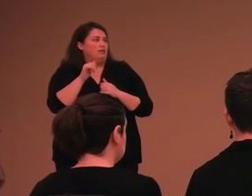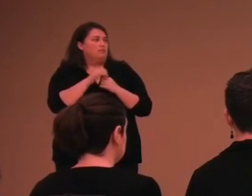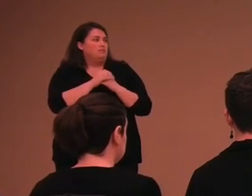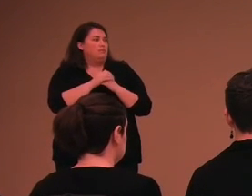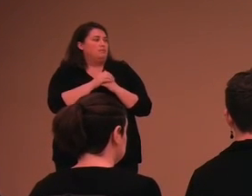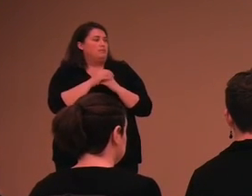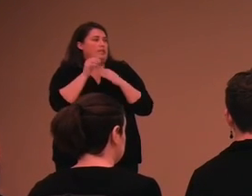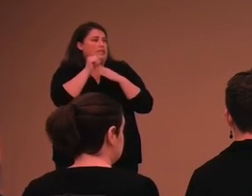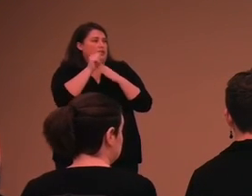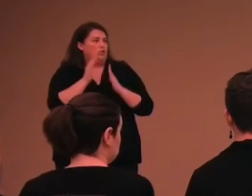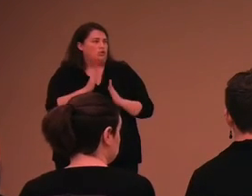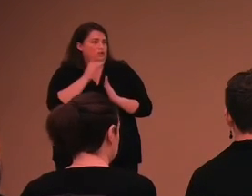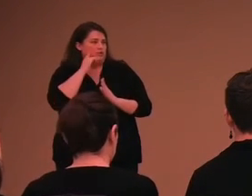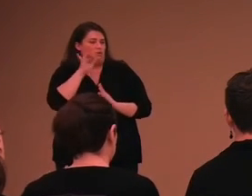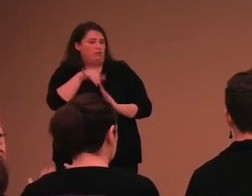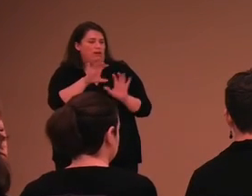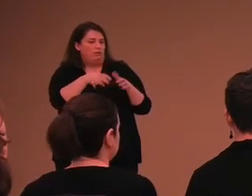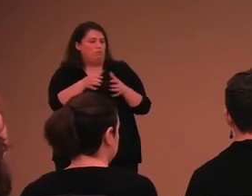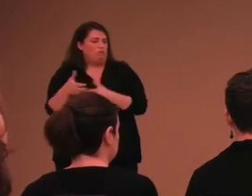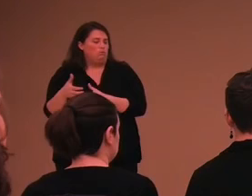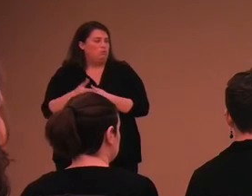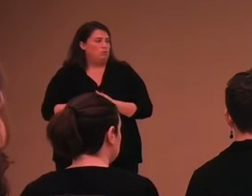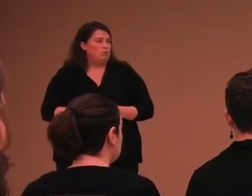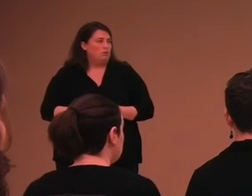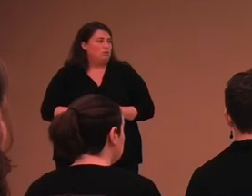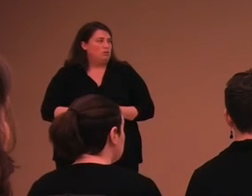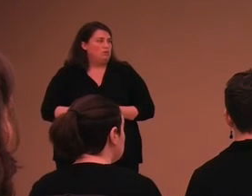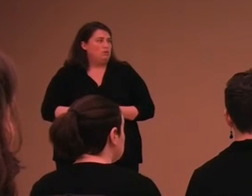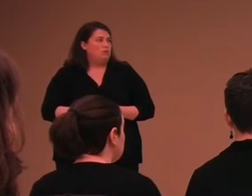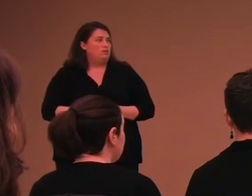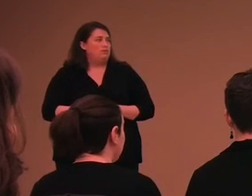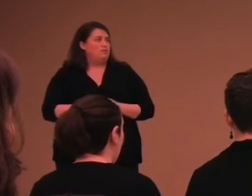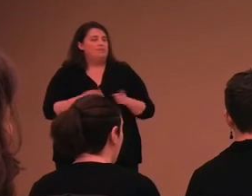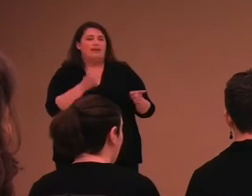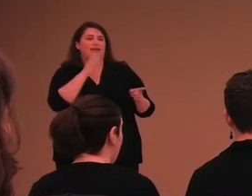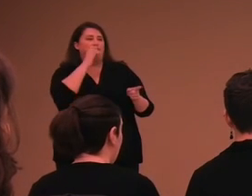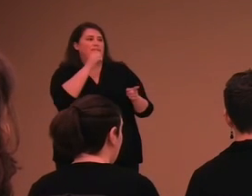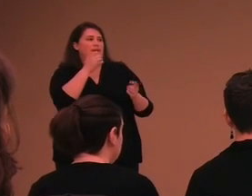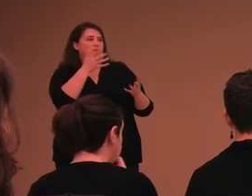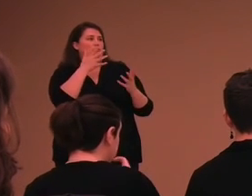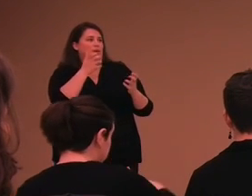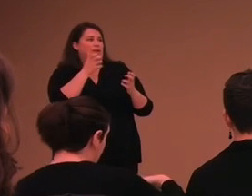Leaders of the group they have not wanted to actually name a chairperson